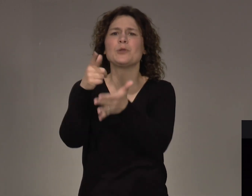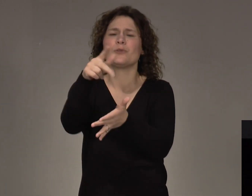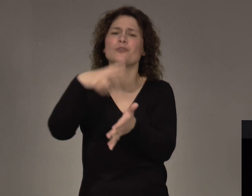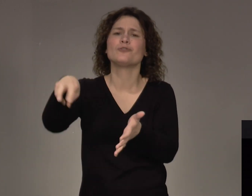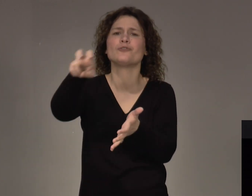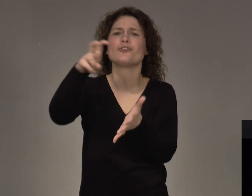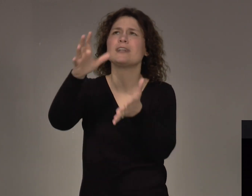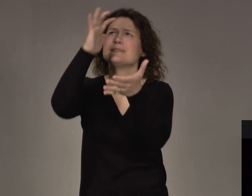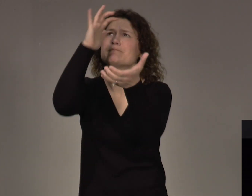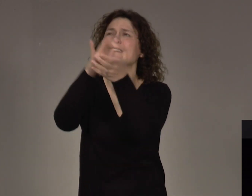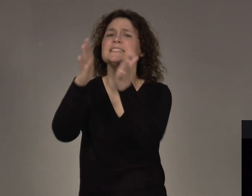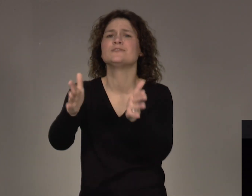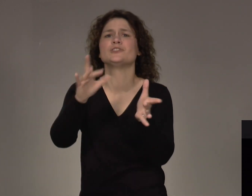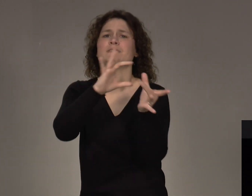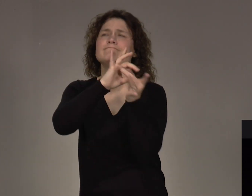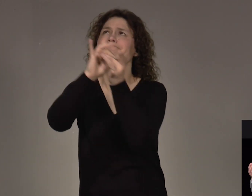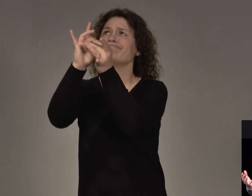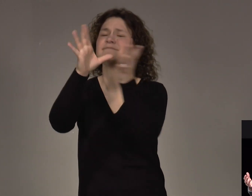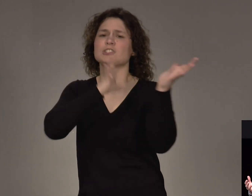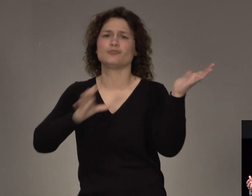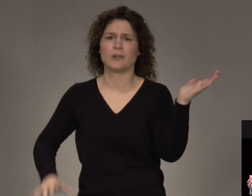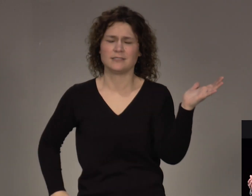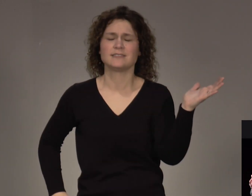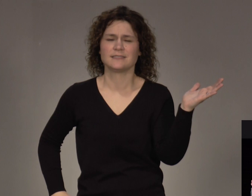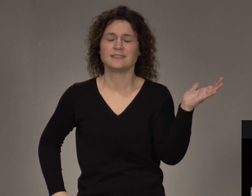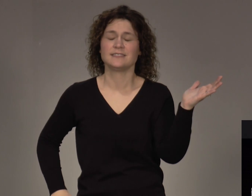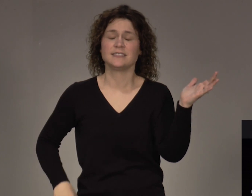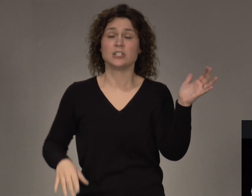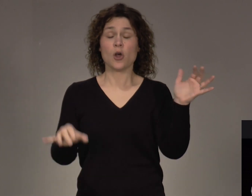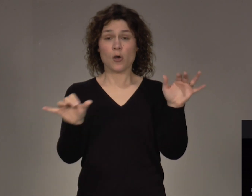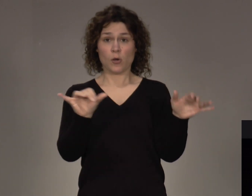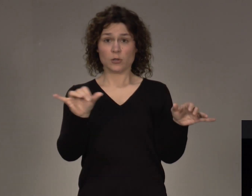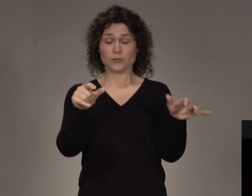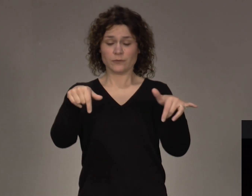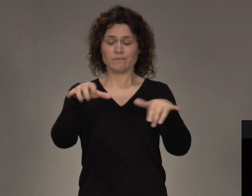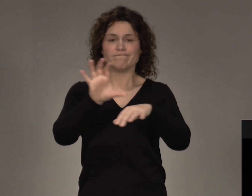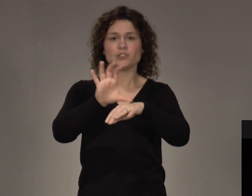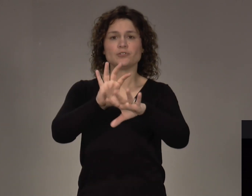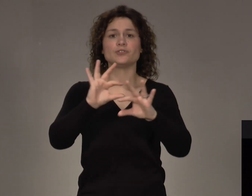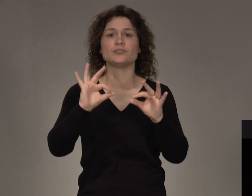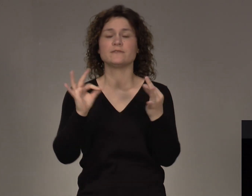Also for our church family, I just want to continue to remind you that there are